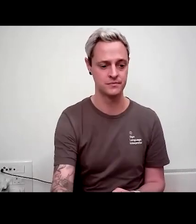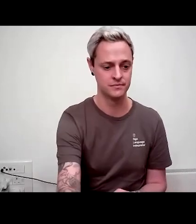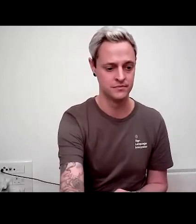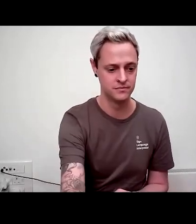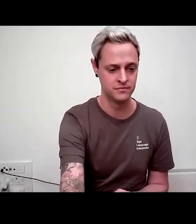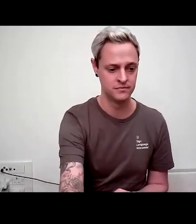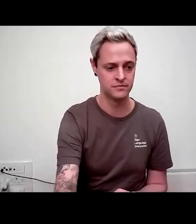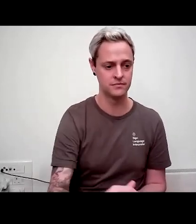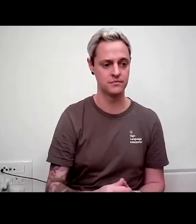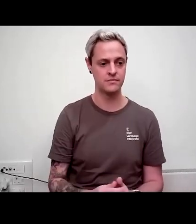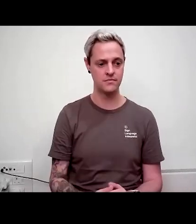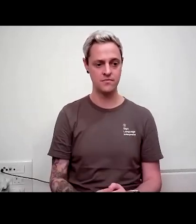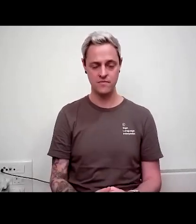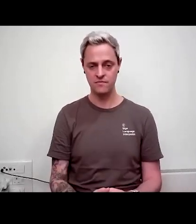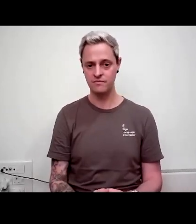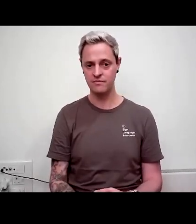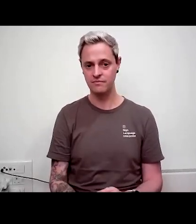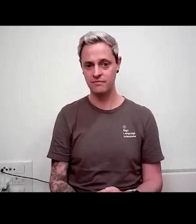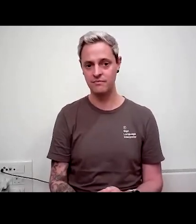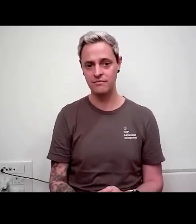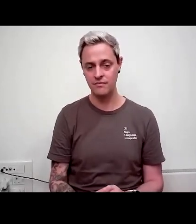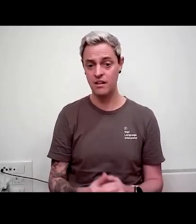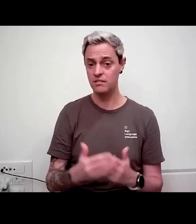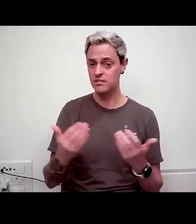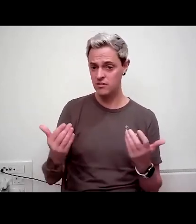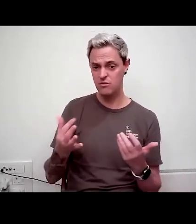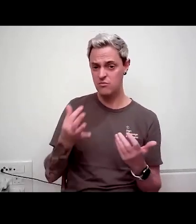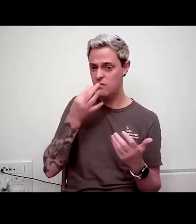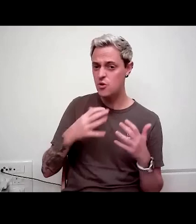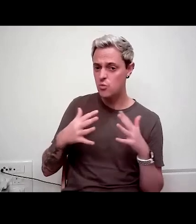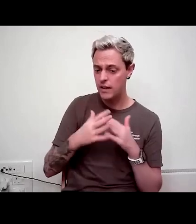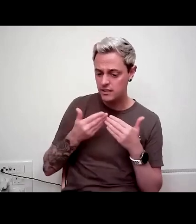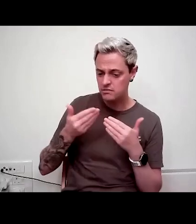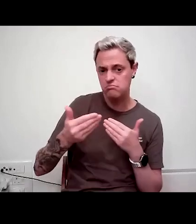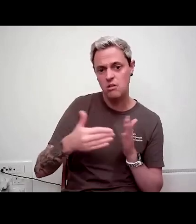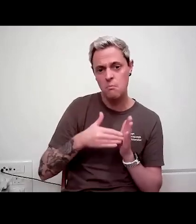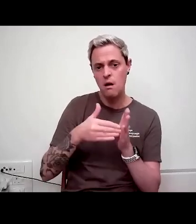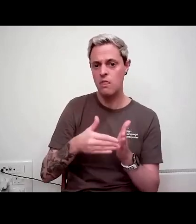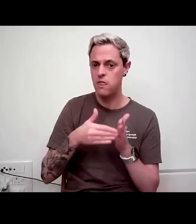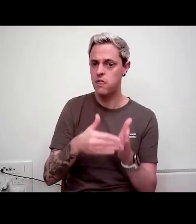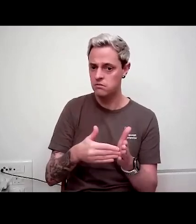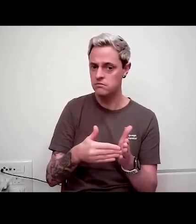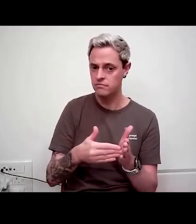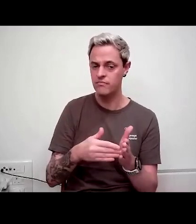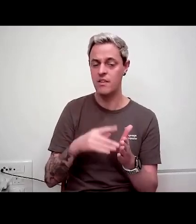Another next step is that over the past over the next couple of weeks and months we will have some debriefing